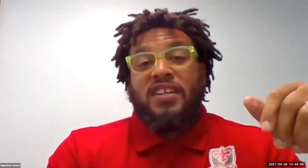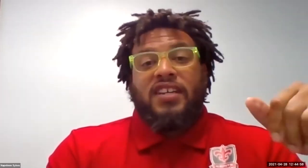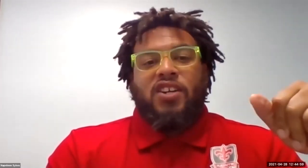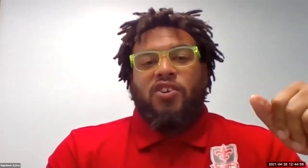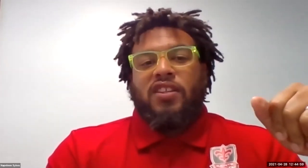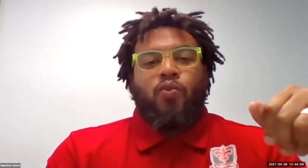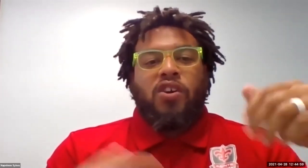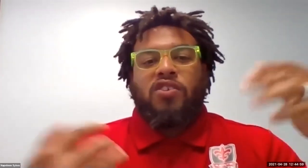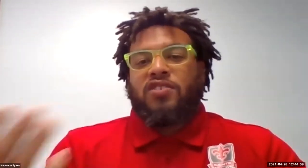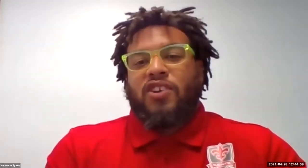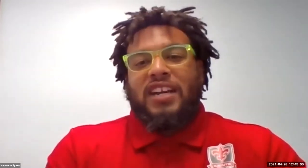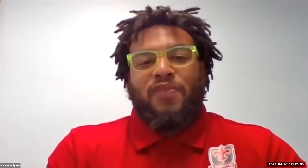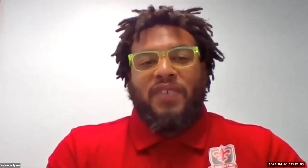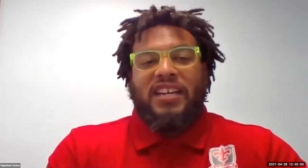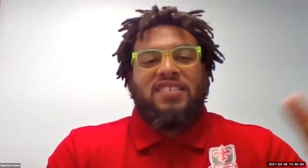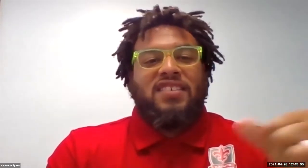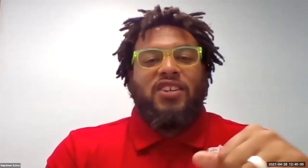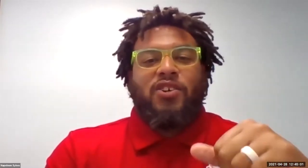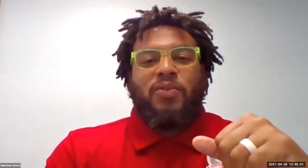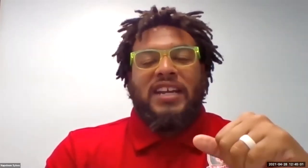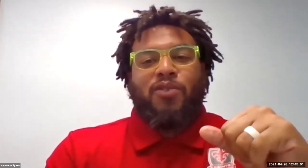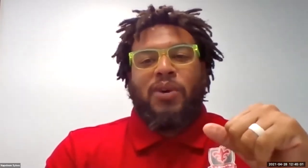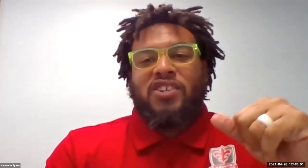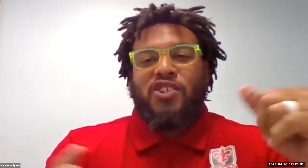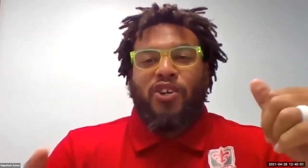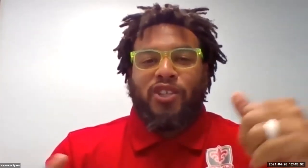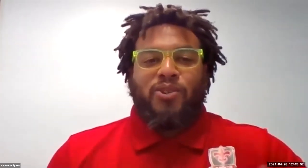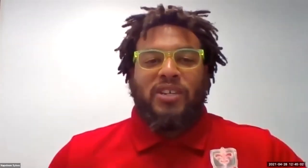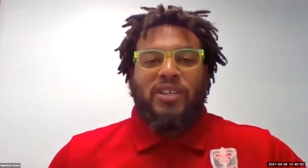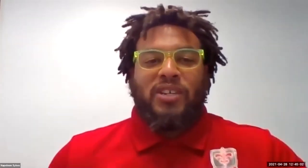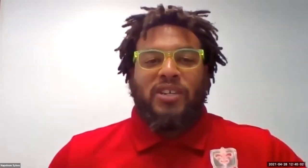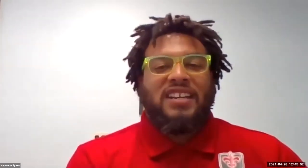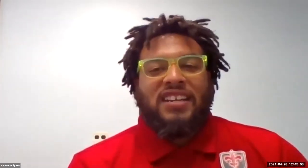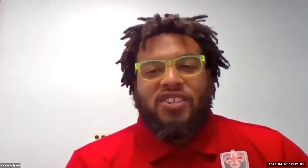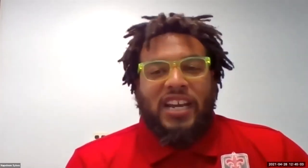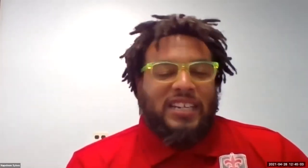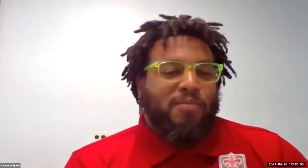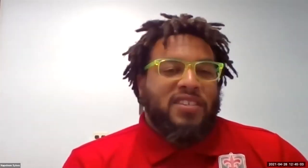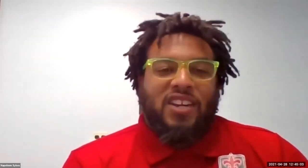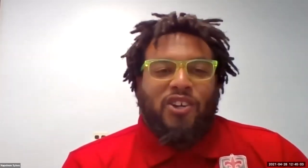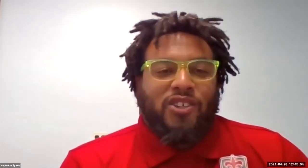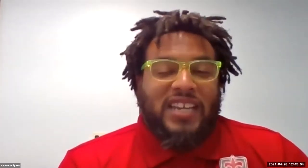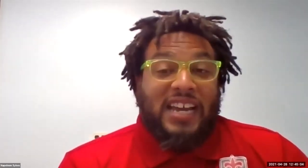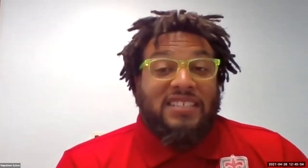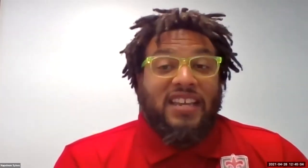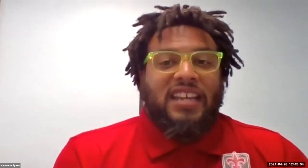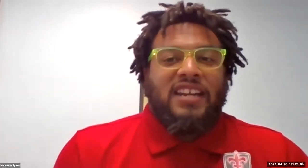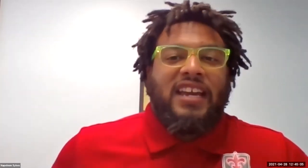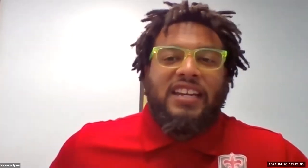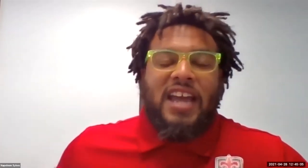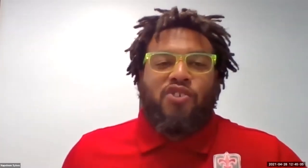Thank you for letting me share the story. Hopefully we can share more stories. Thank you. David: Thank you so much.